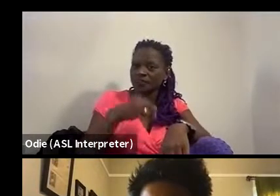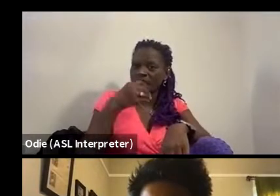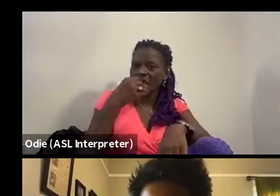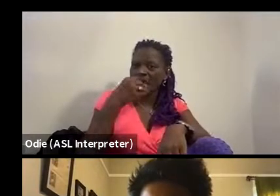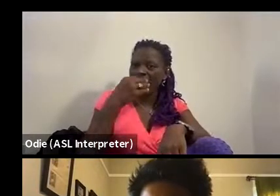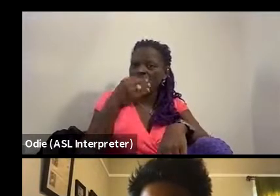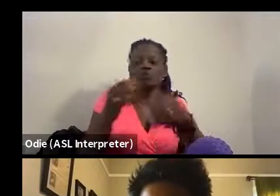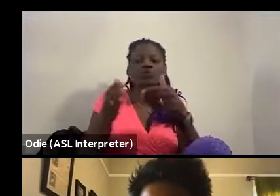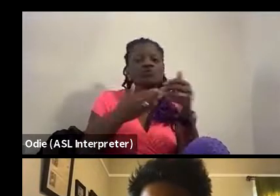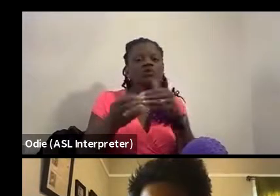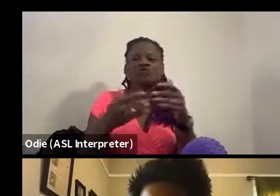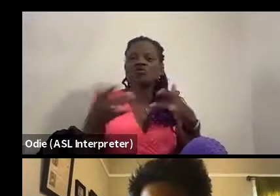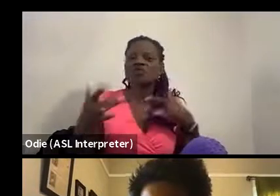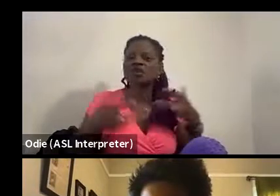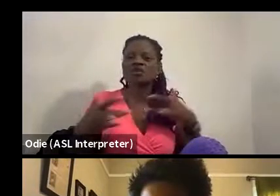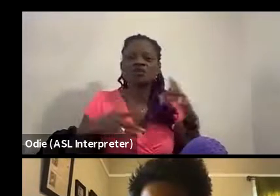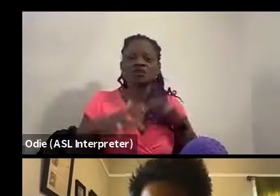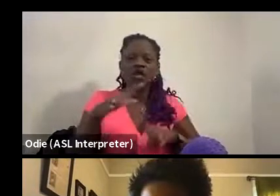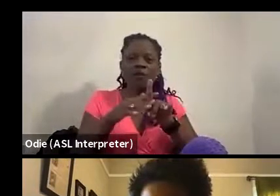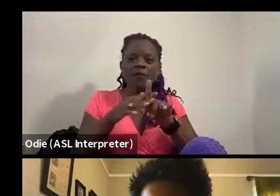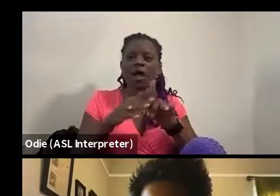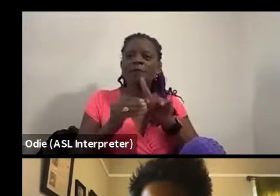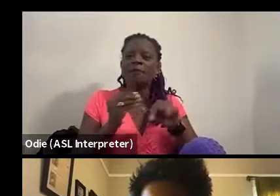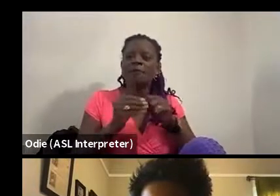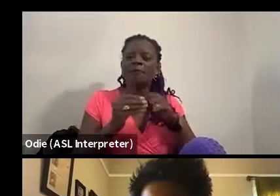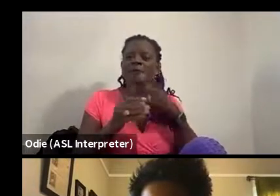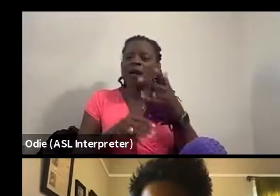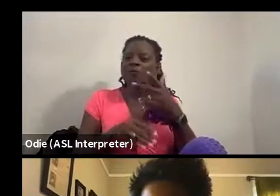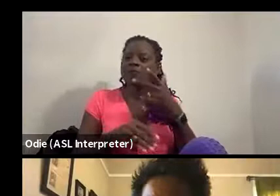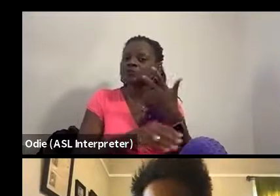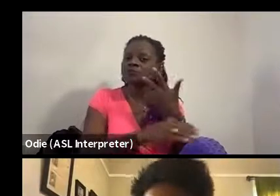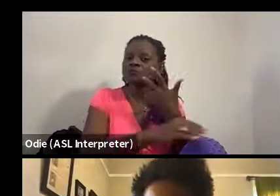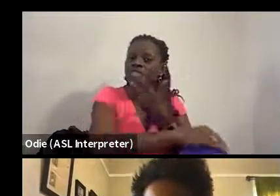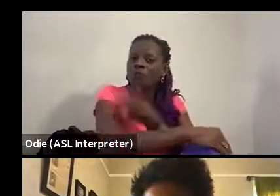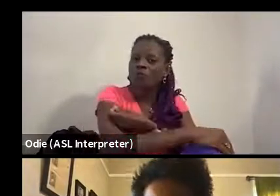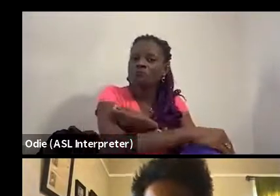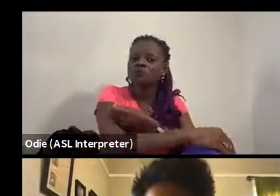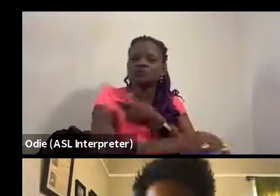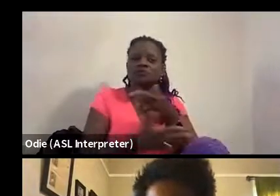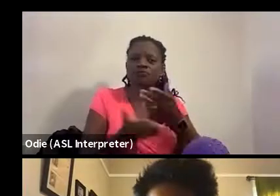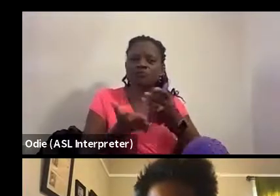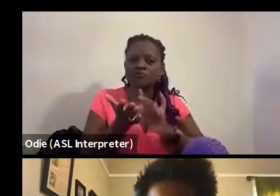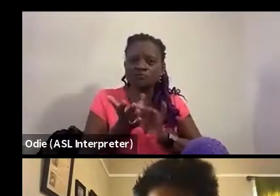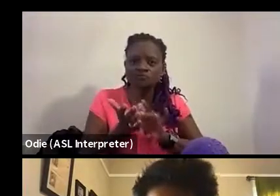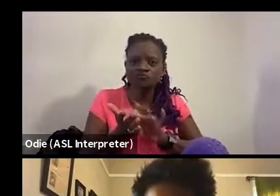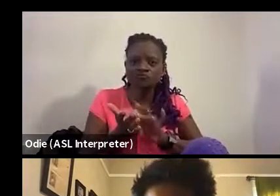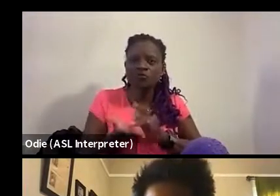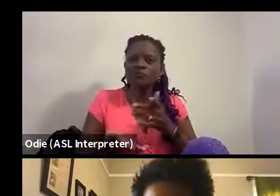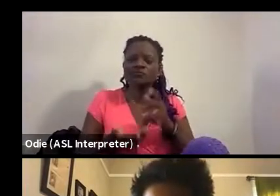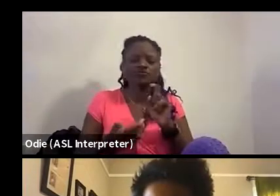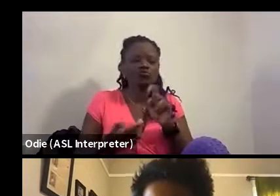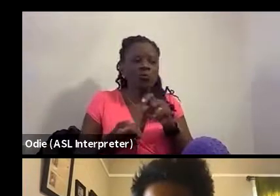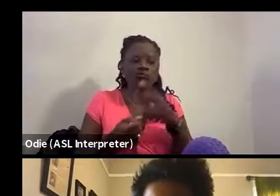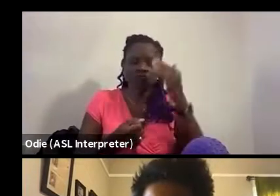about vaccines or medications, they really are looked at. They're studied thoroughly to ensure that that we're doing the right thing going forward.